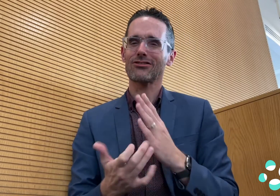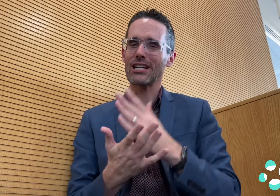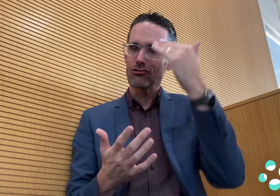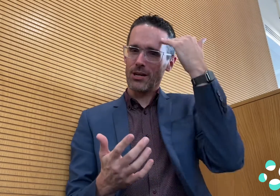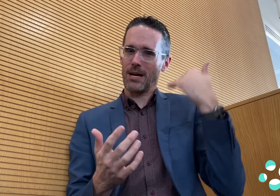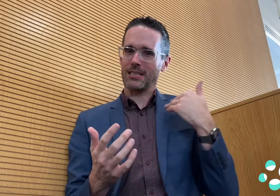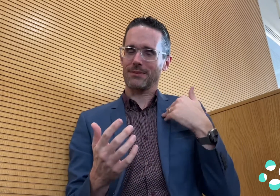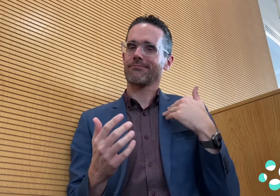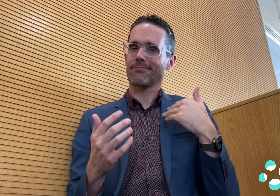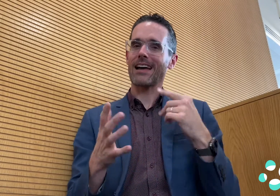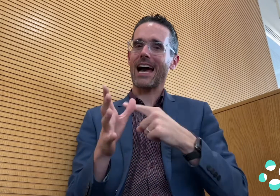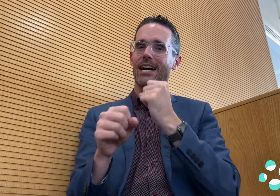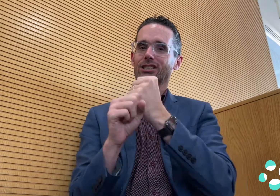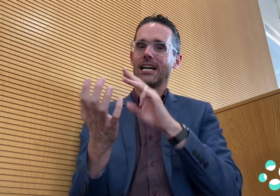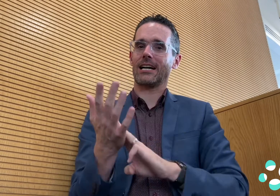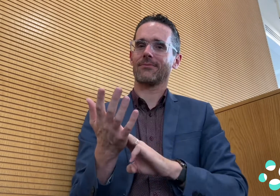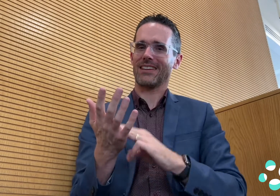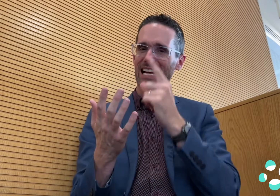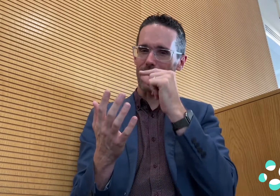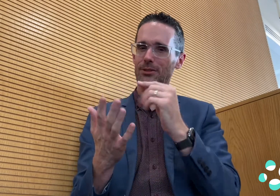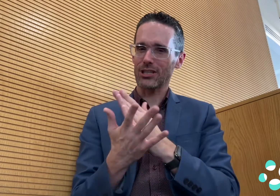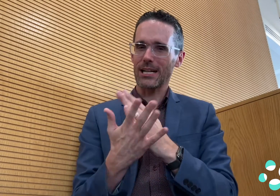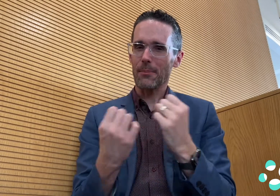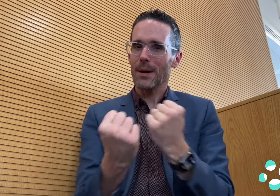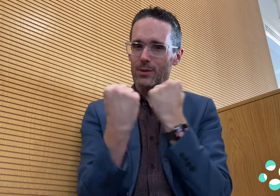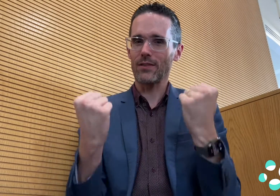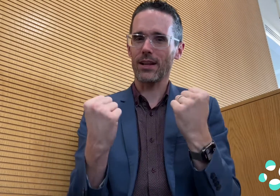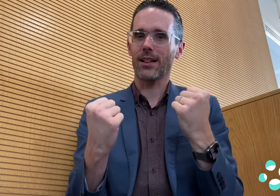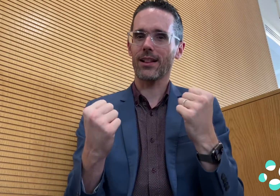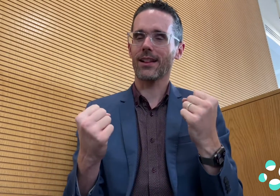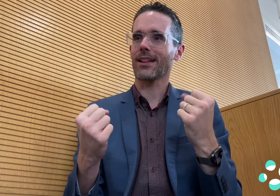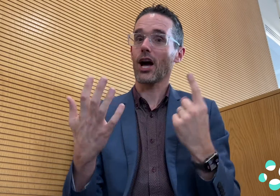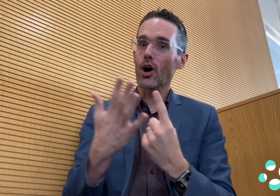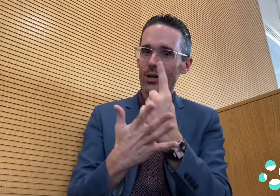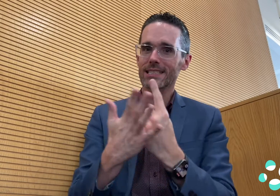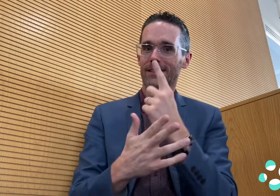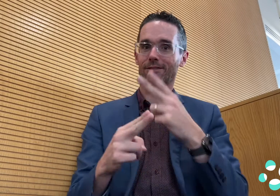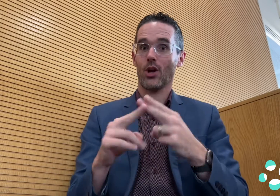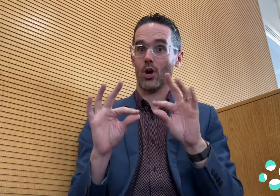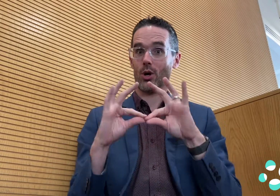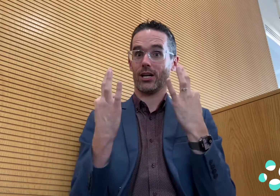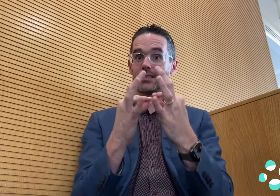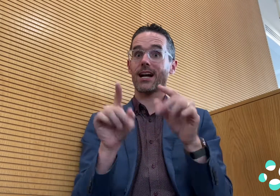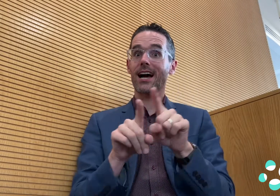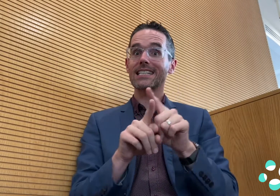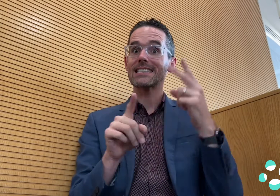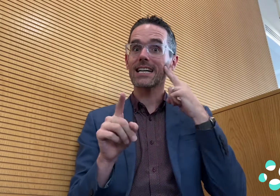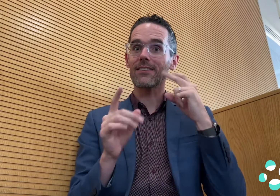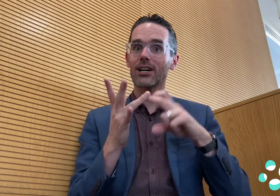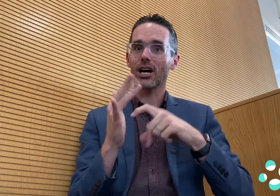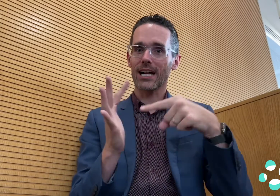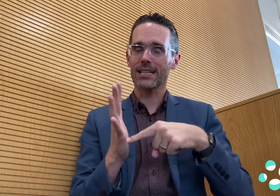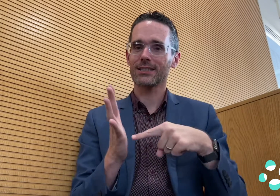It was nice to be there with them, also it reminds me of how powerful an AGM can be. It's an opportunity for the organisation like Deaf Connect